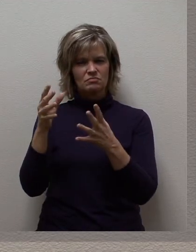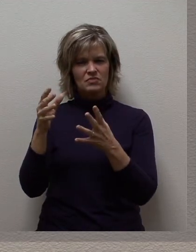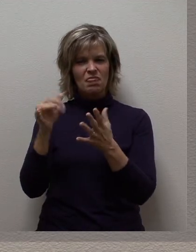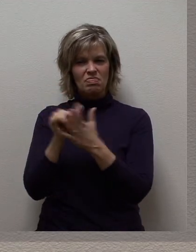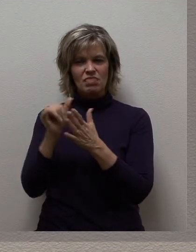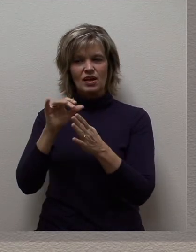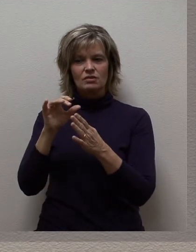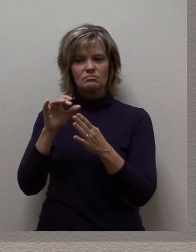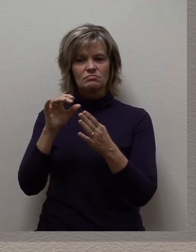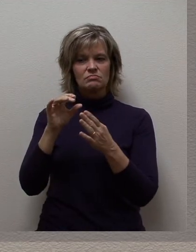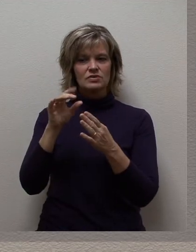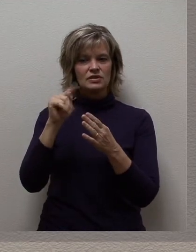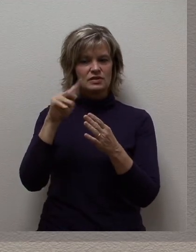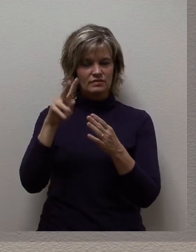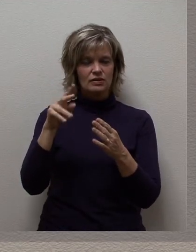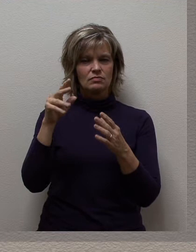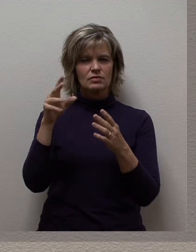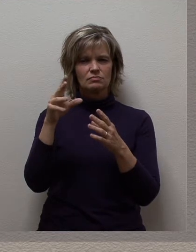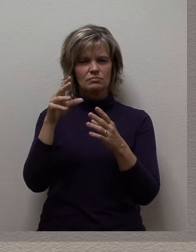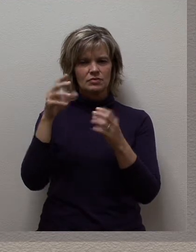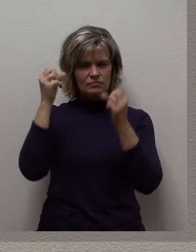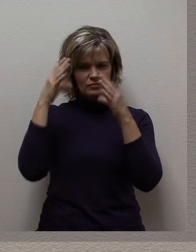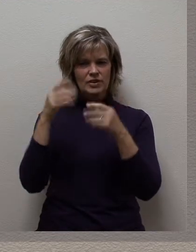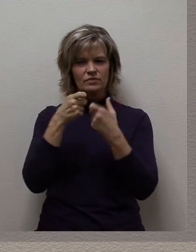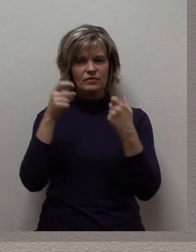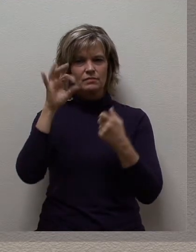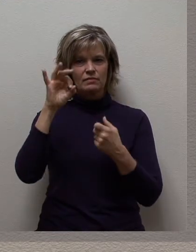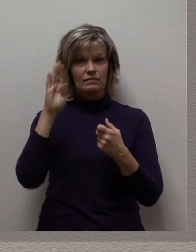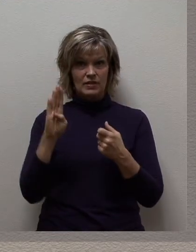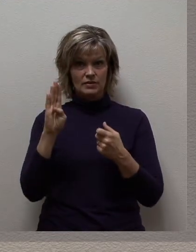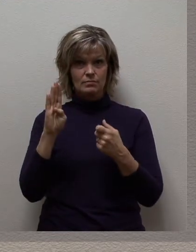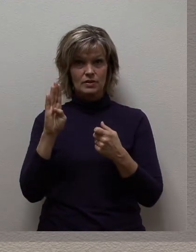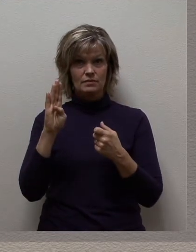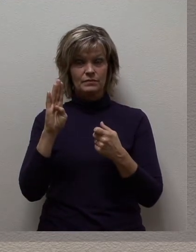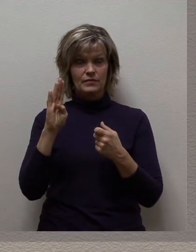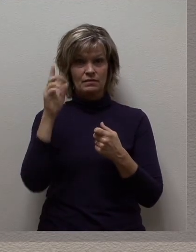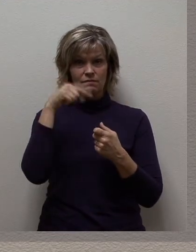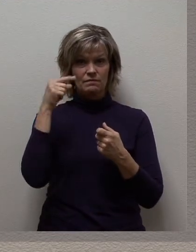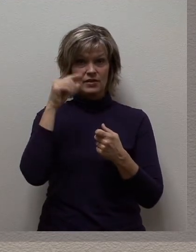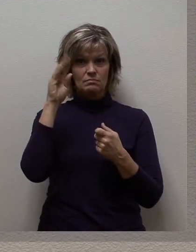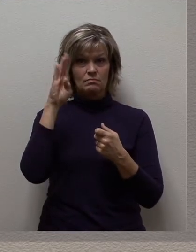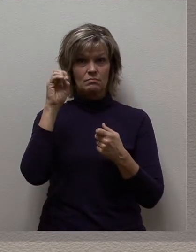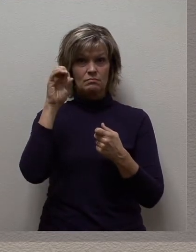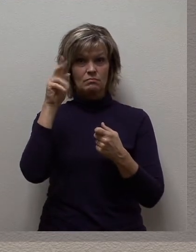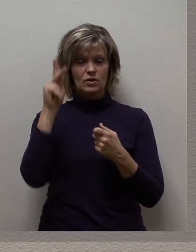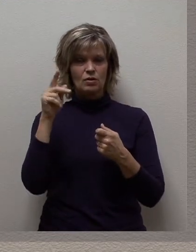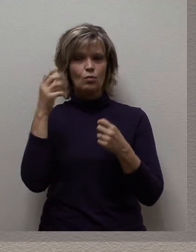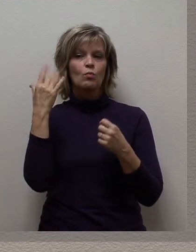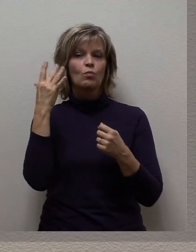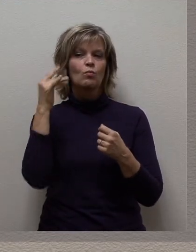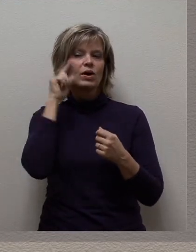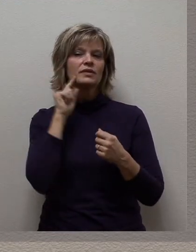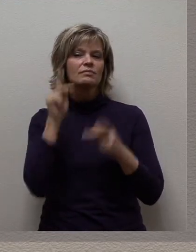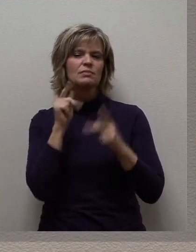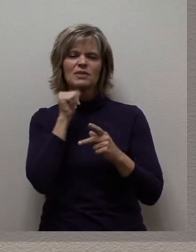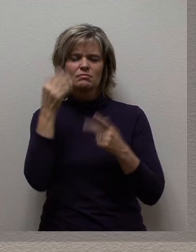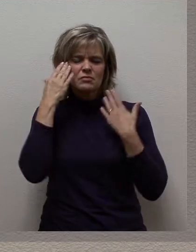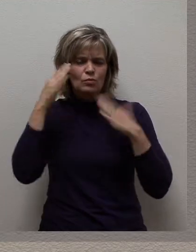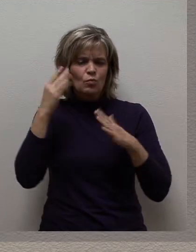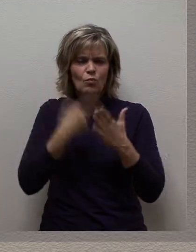little hits on facebook saying, "OK, how come the deaf folks don't know what's going on because there's no scroll on the televisions